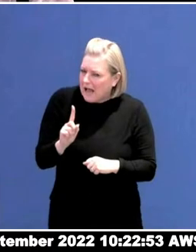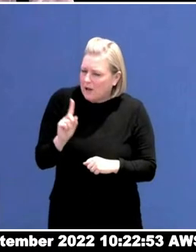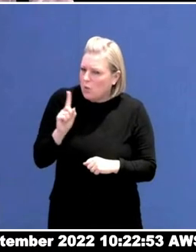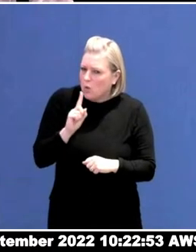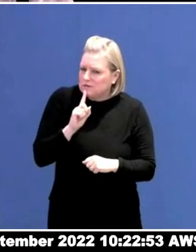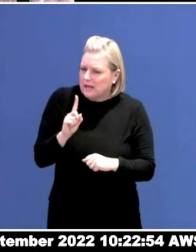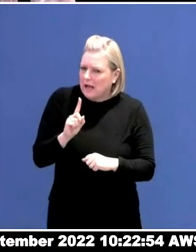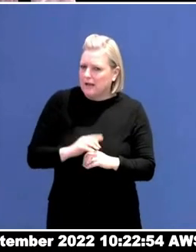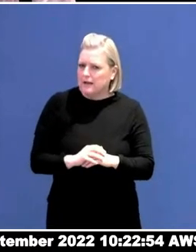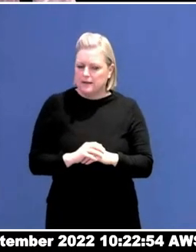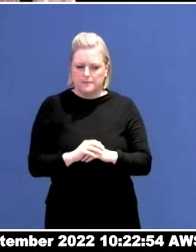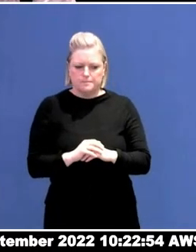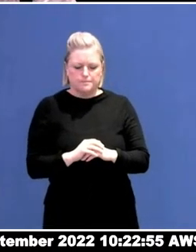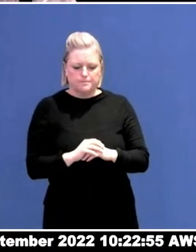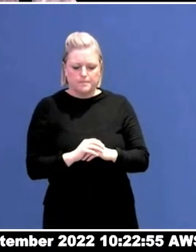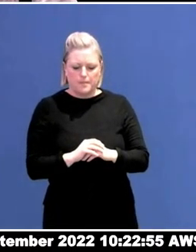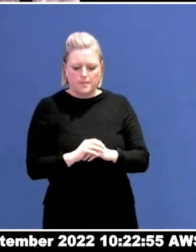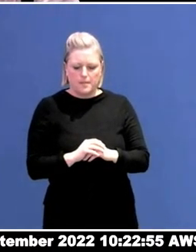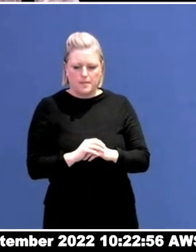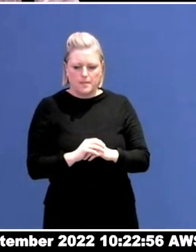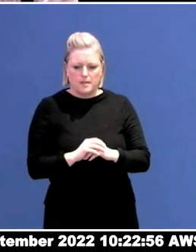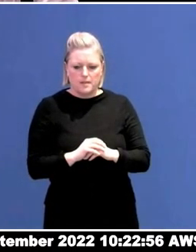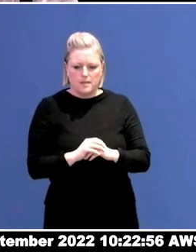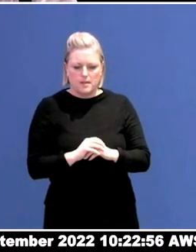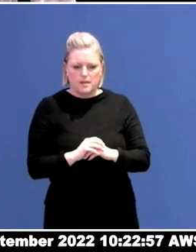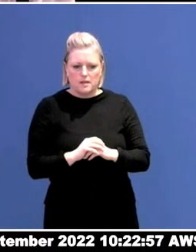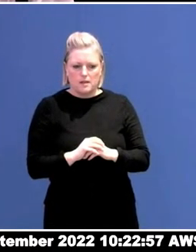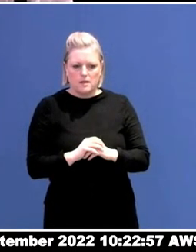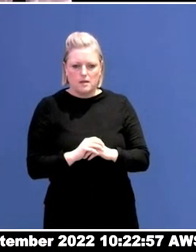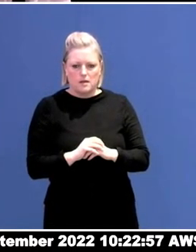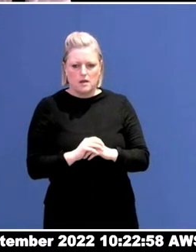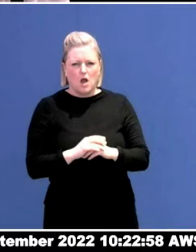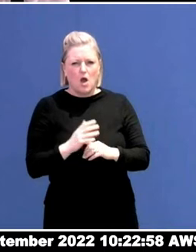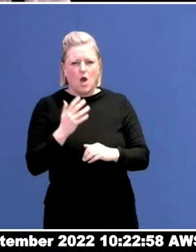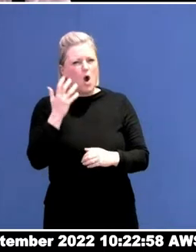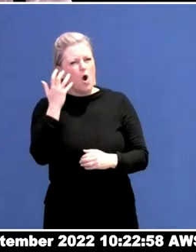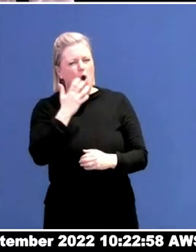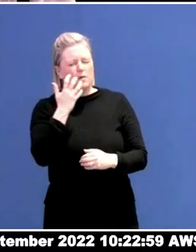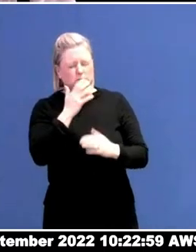I'm sorry, can we repeat just that question.